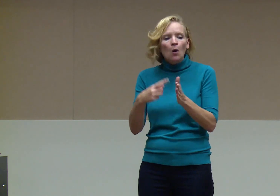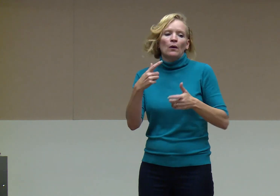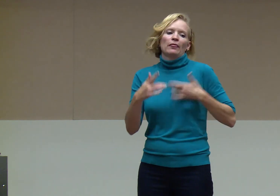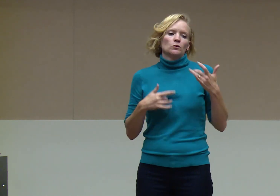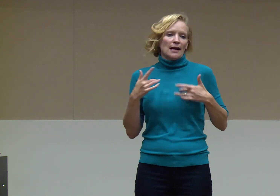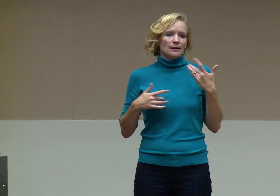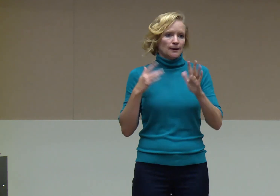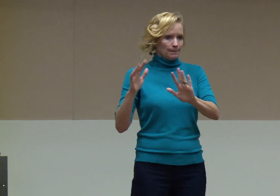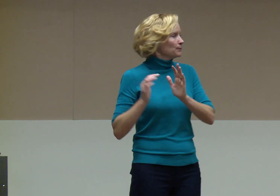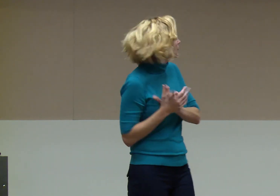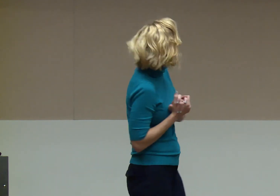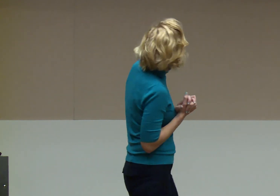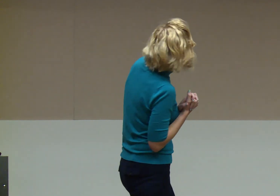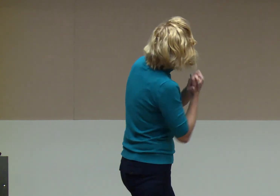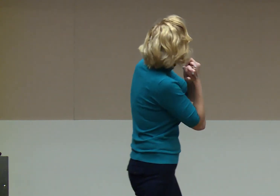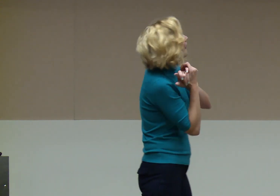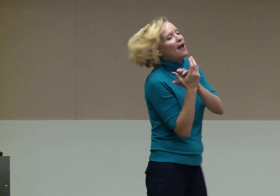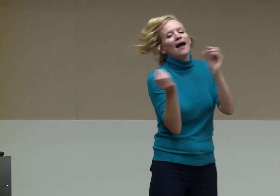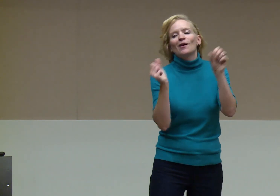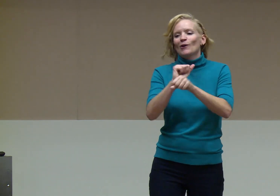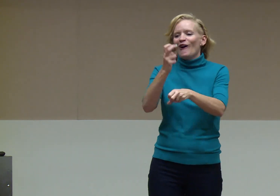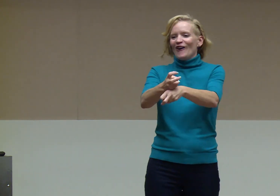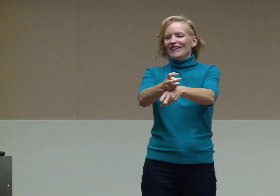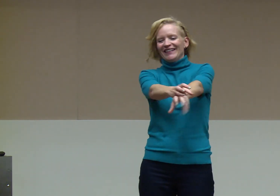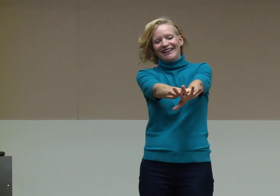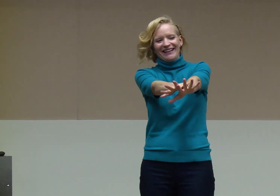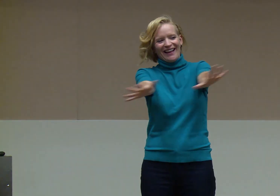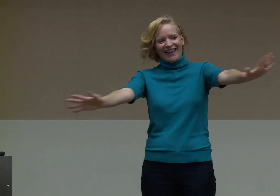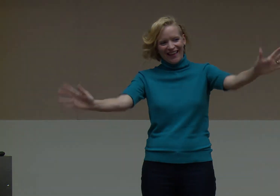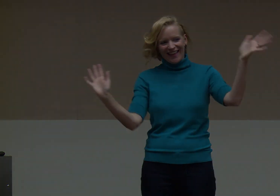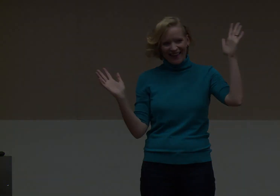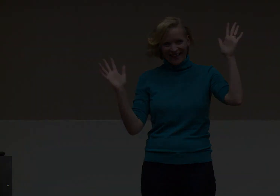but you need to show that enthusiasm. And work hard.